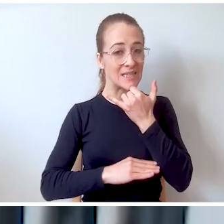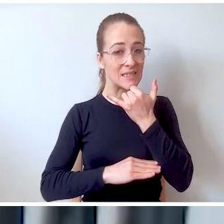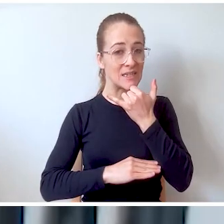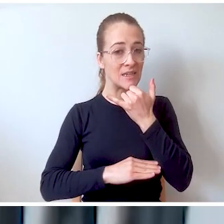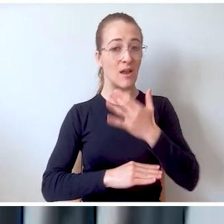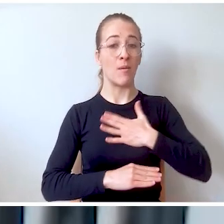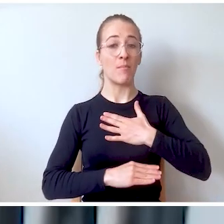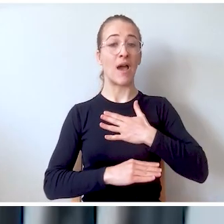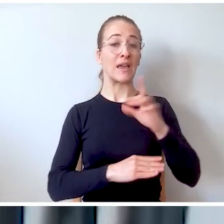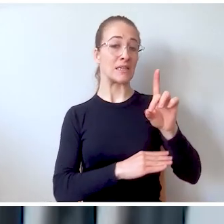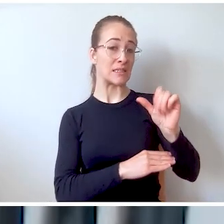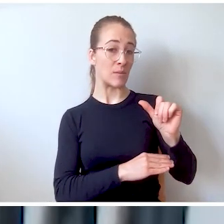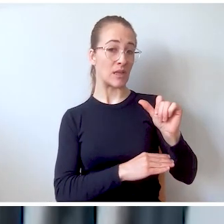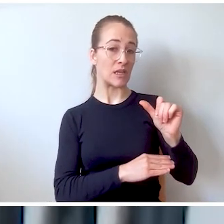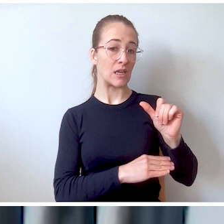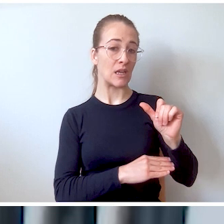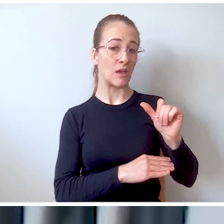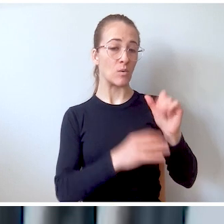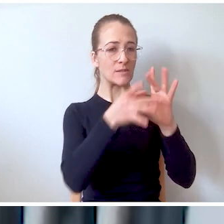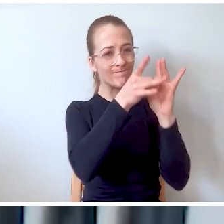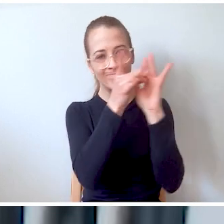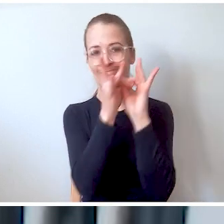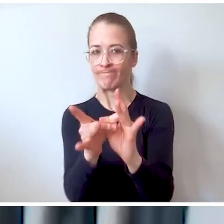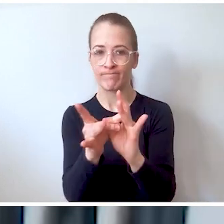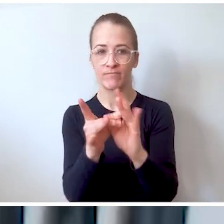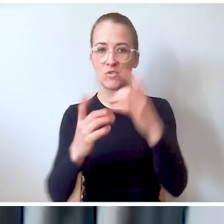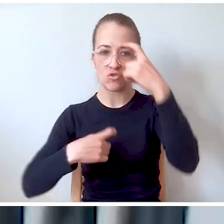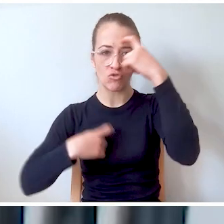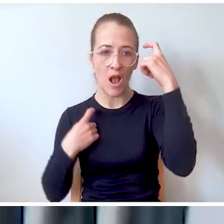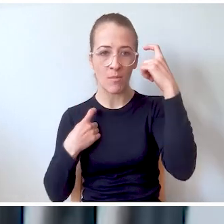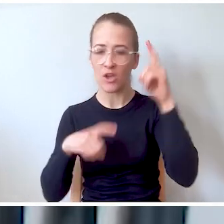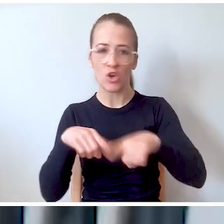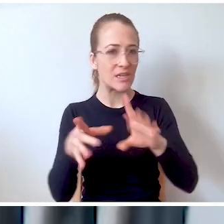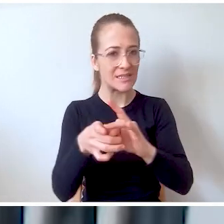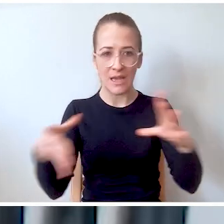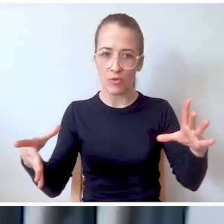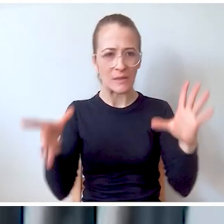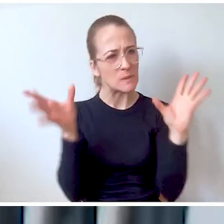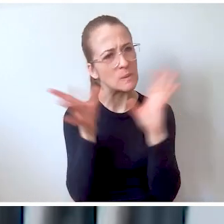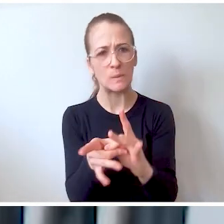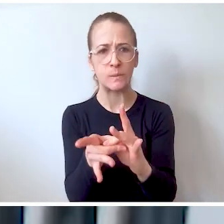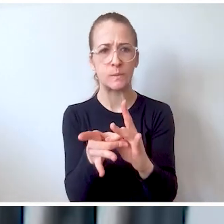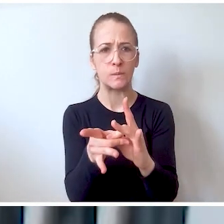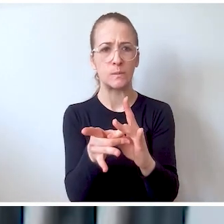my disability was inseparable from the trauma that created it.